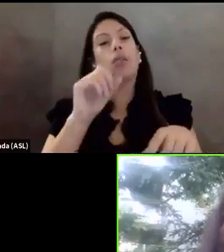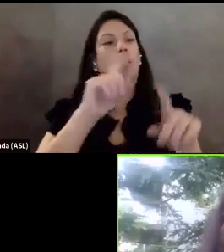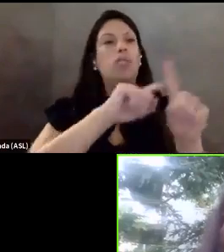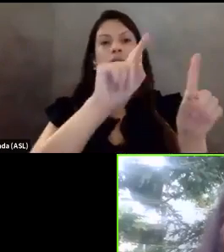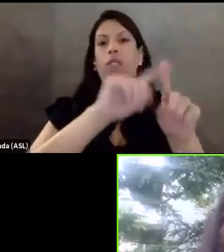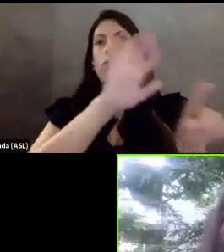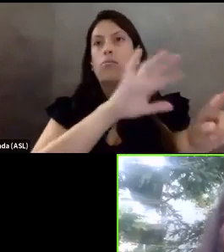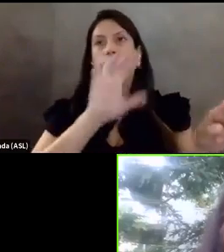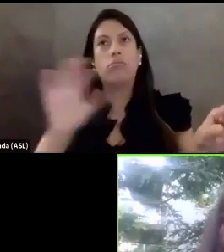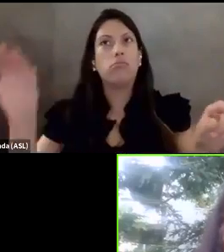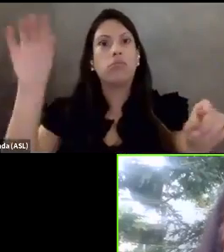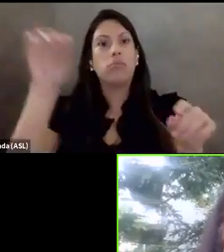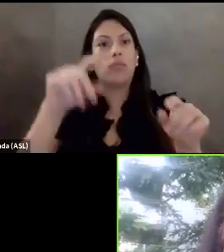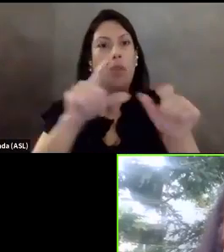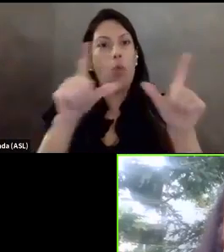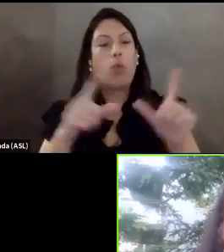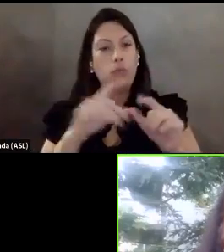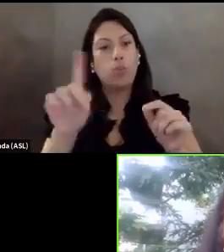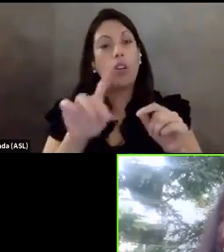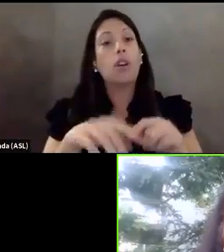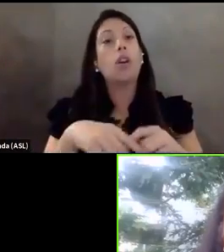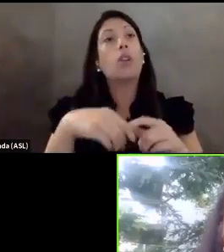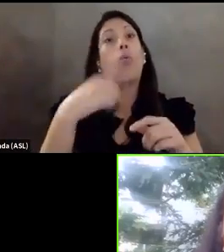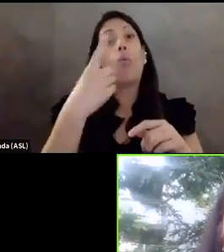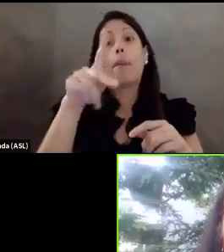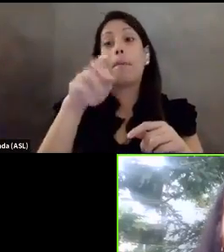changed one of them from Petaluma to Windsor.